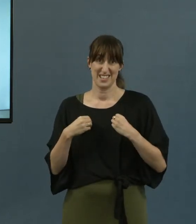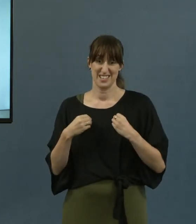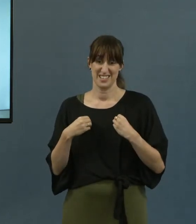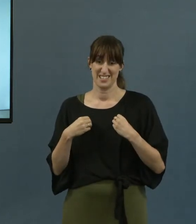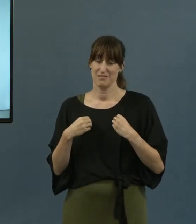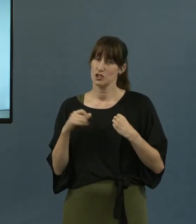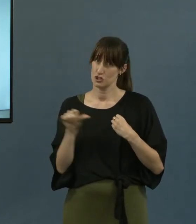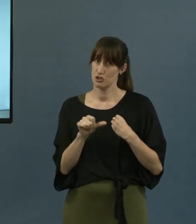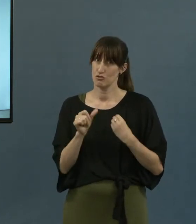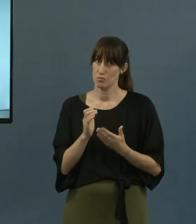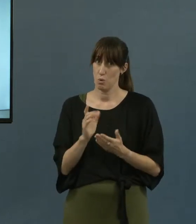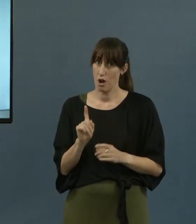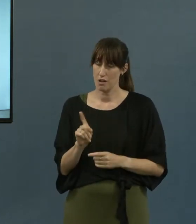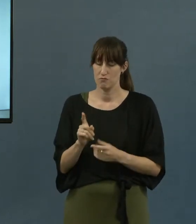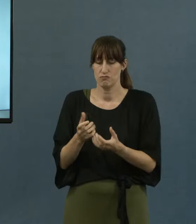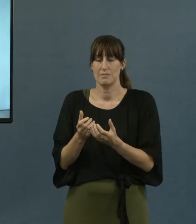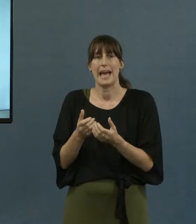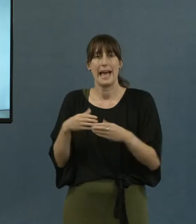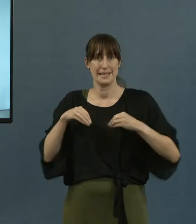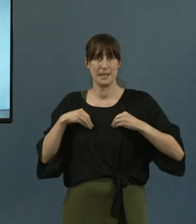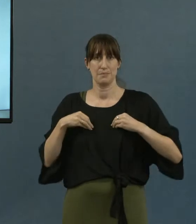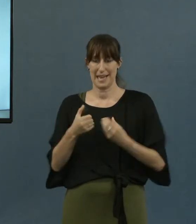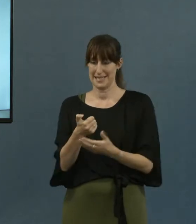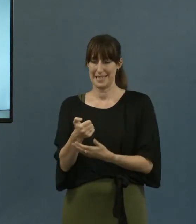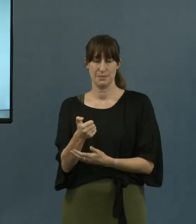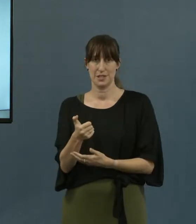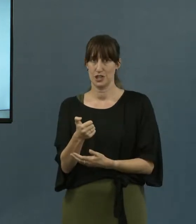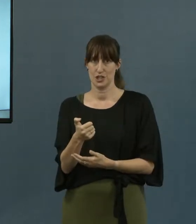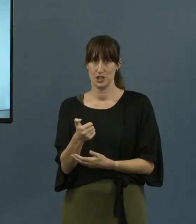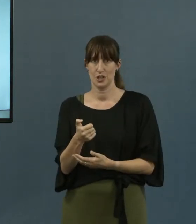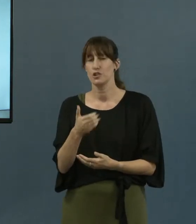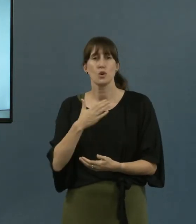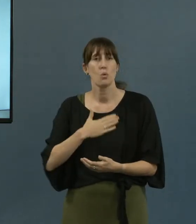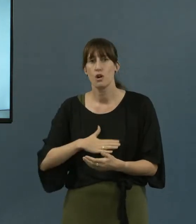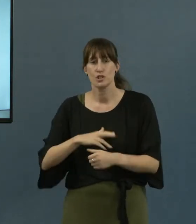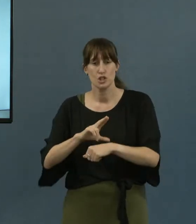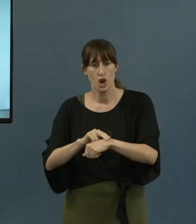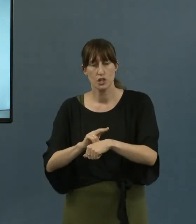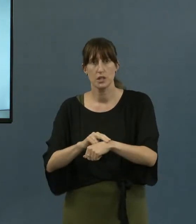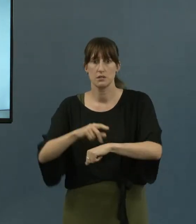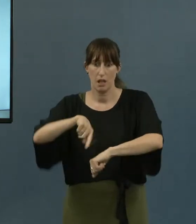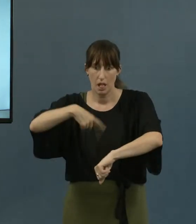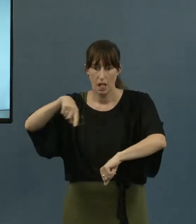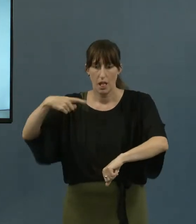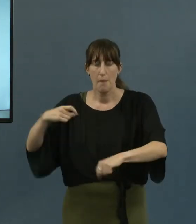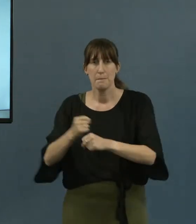off work. What we don't want to do is have general practitioners and their